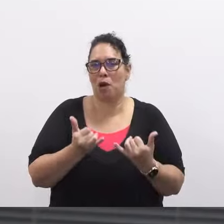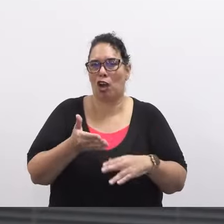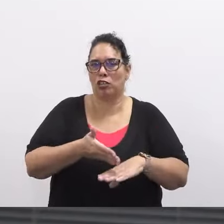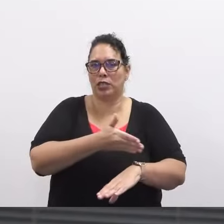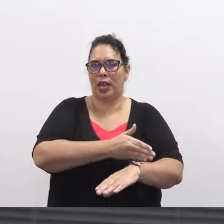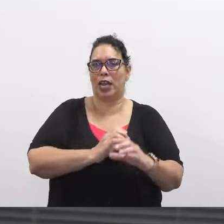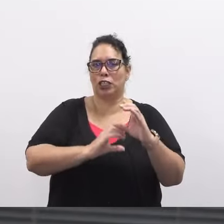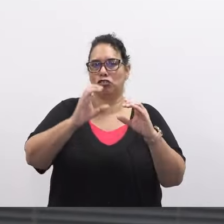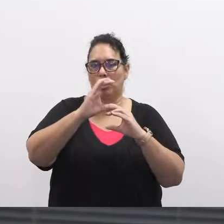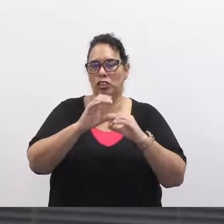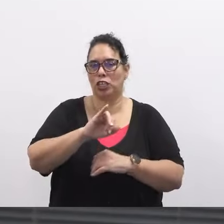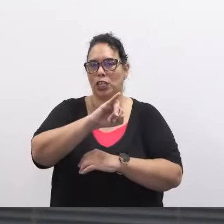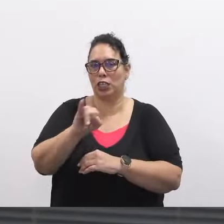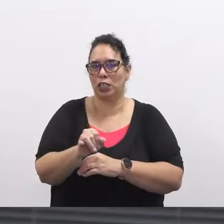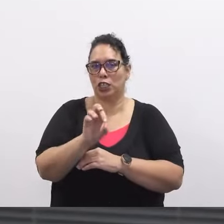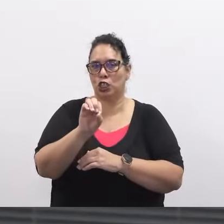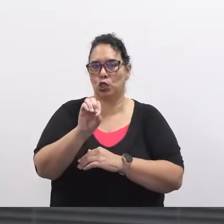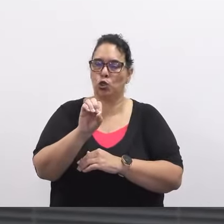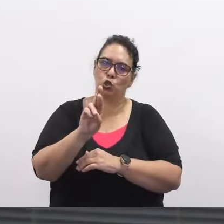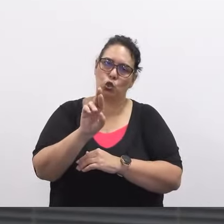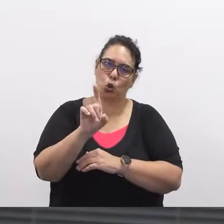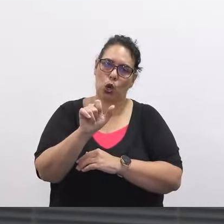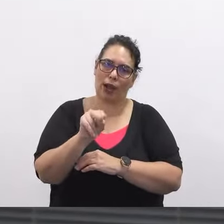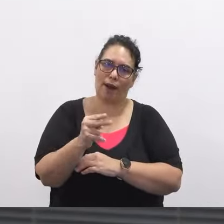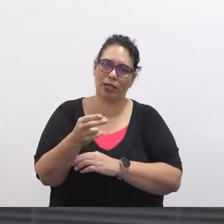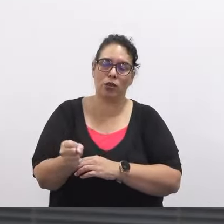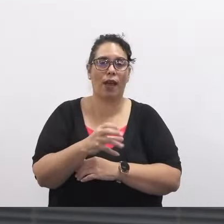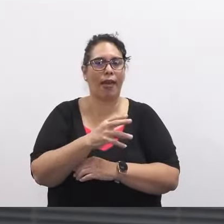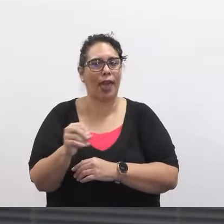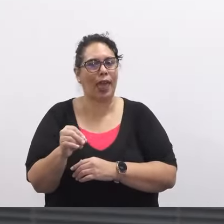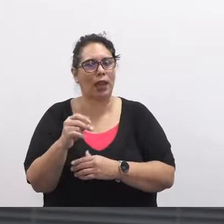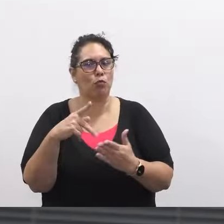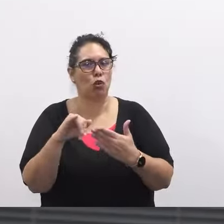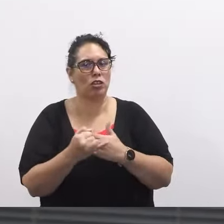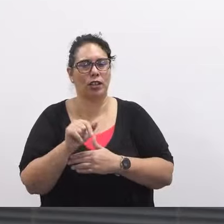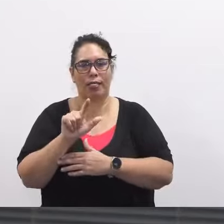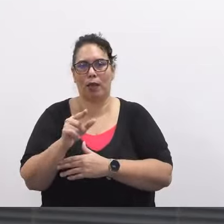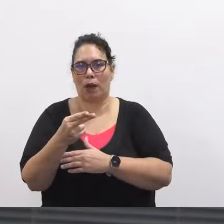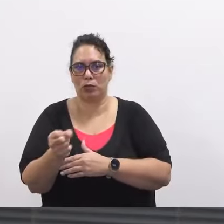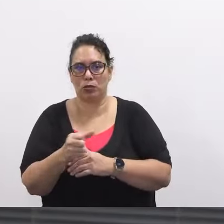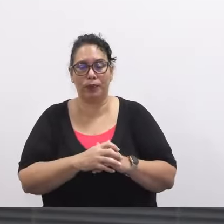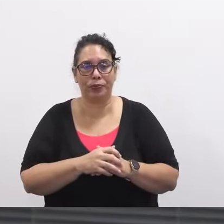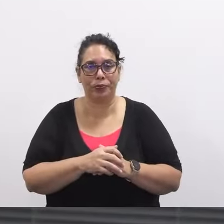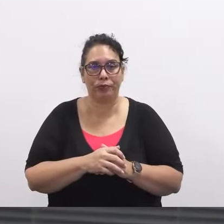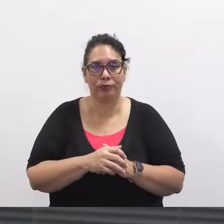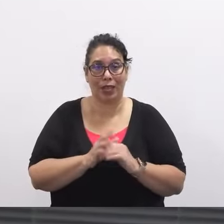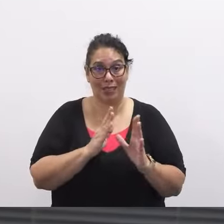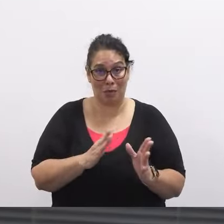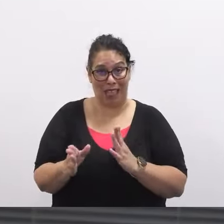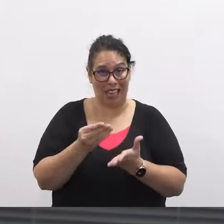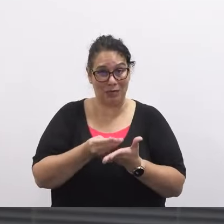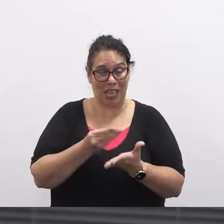over at Jordan High School and also a project over at Lakewood High School. The planned expenses for the next fiscal year